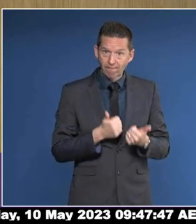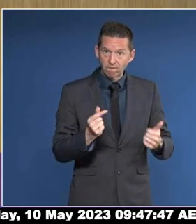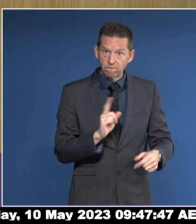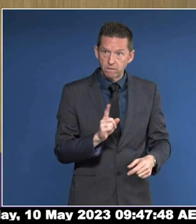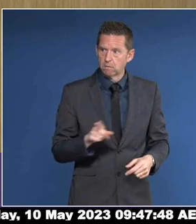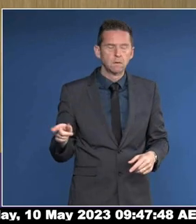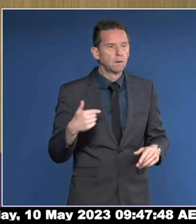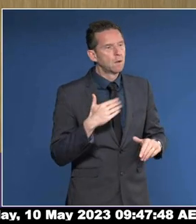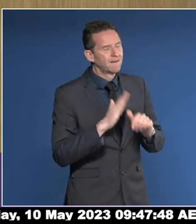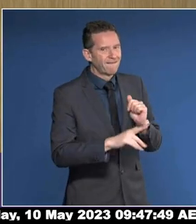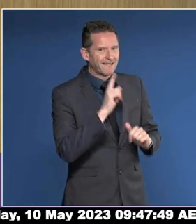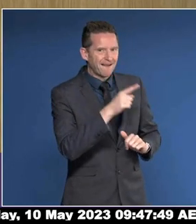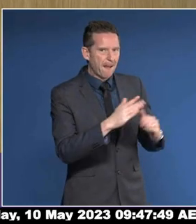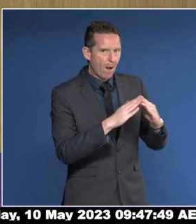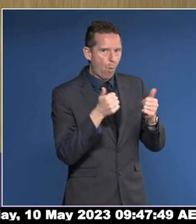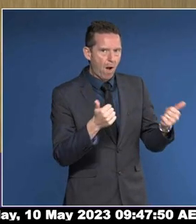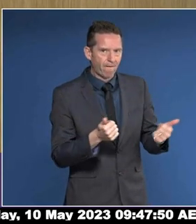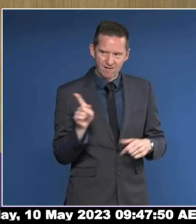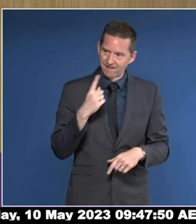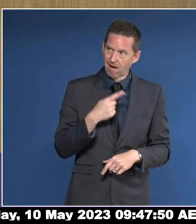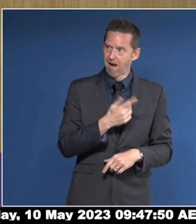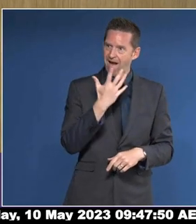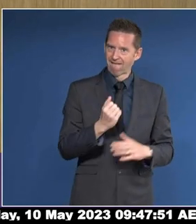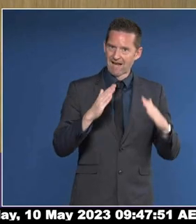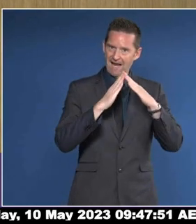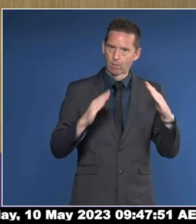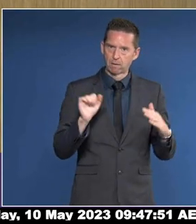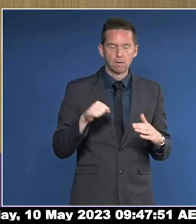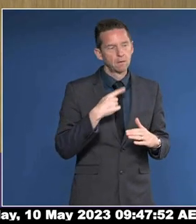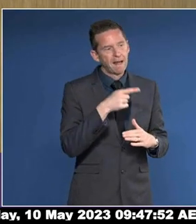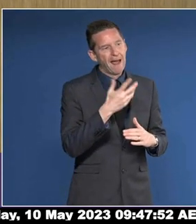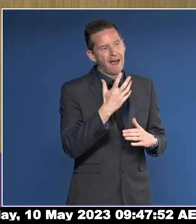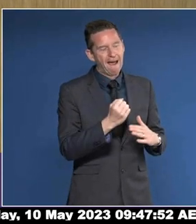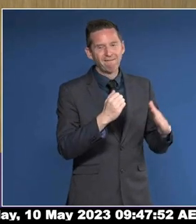What I'm saying is - MS EASTMAN: You're saying they had a house. Yes, I'm saying they had access to a Department of Housing home.